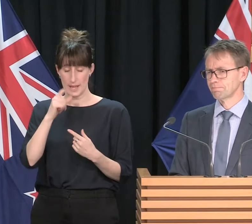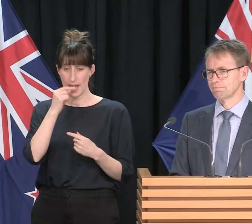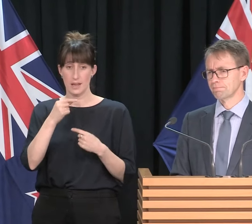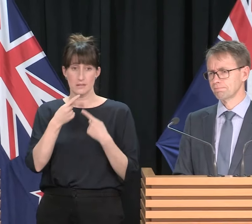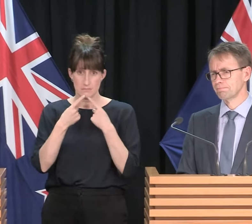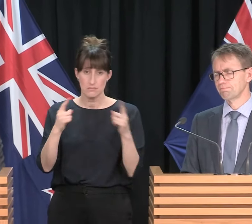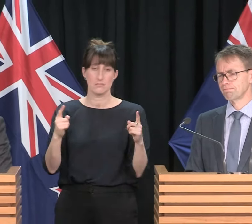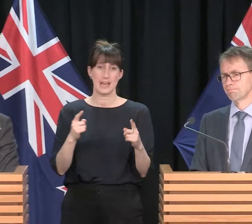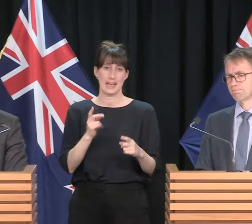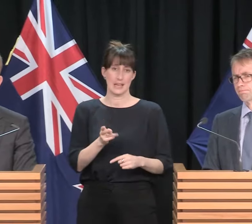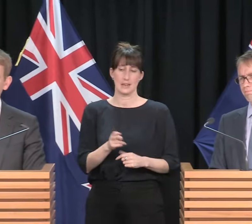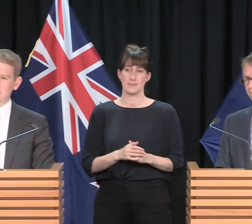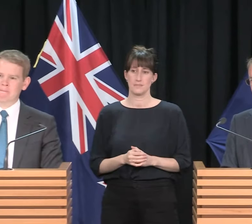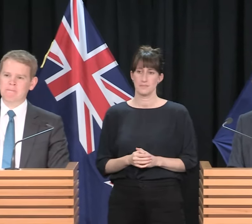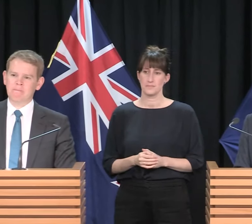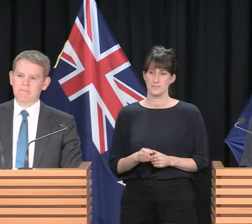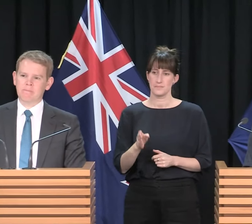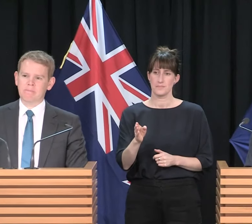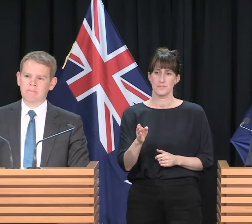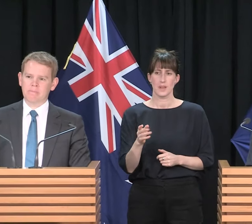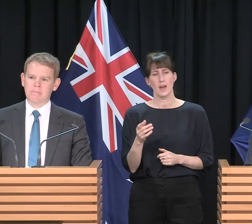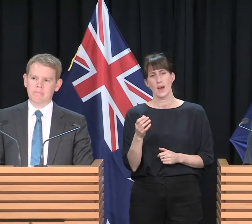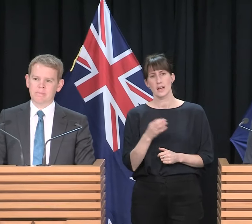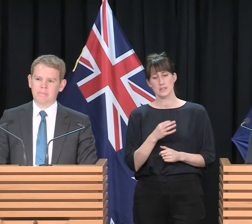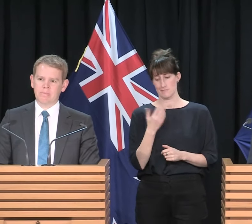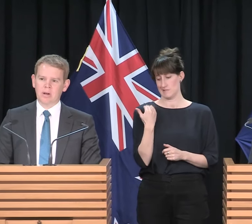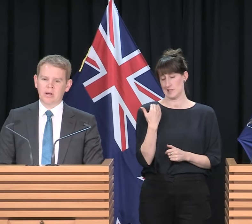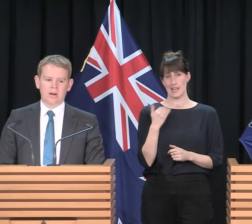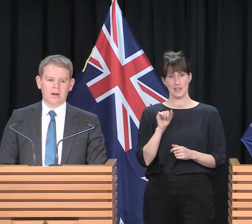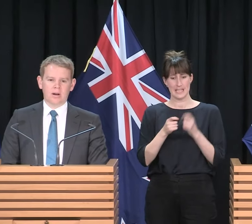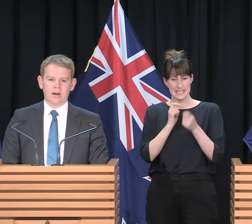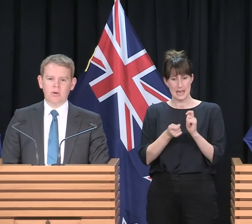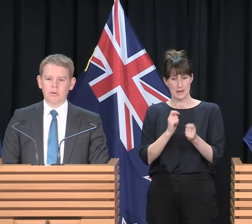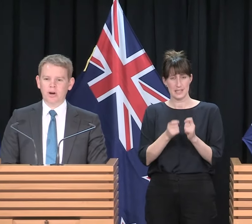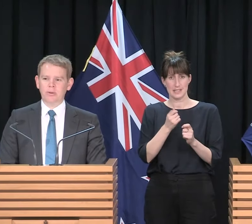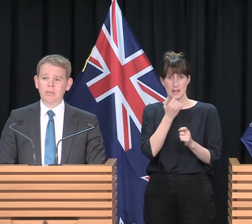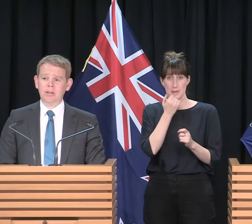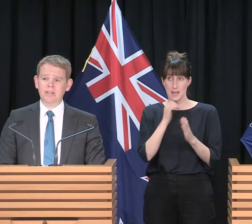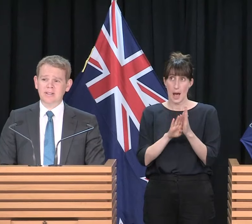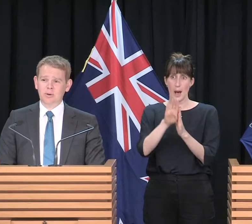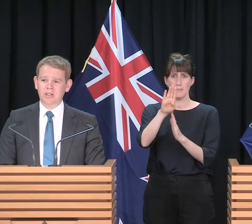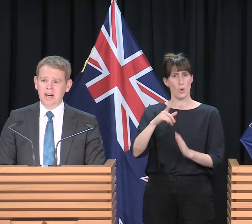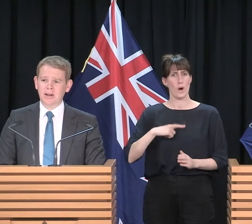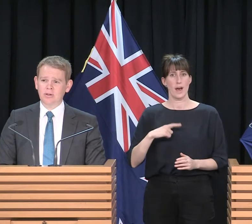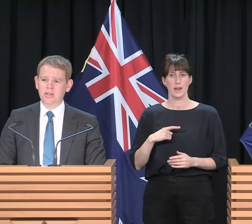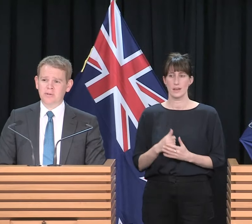And if I can wrap that up in thanking those involved in setting up the pop-up testing stations around